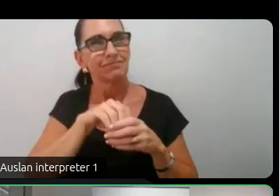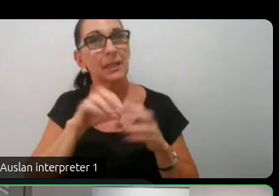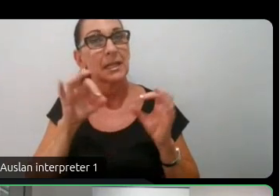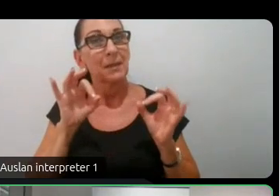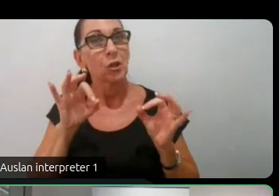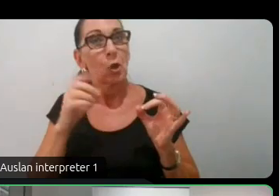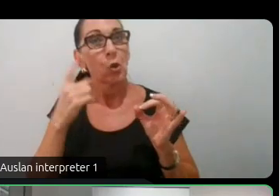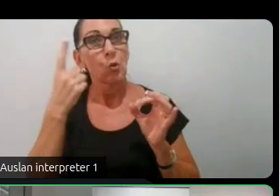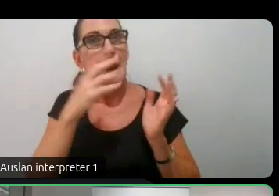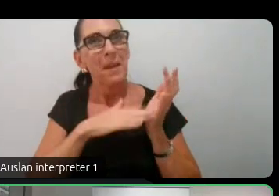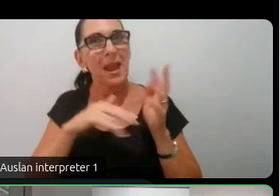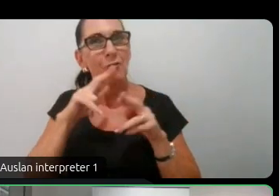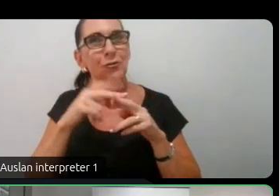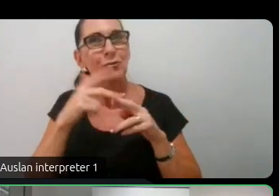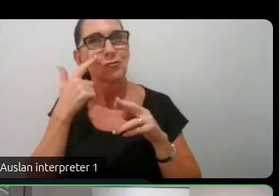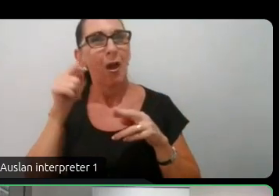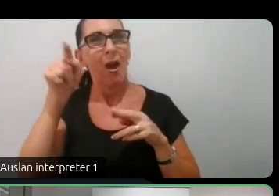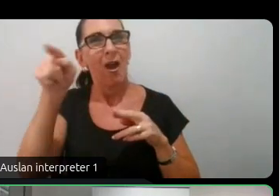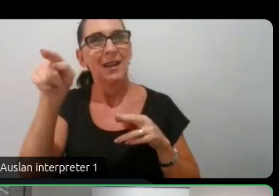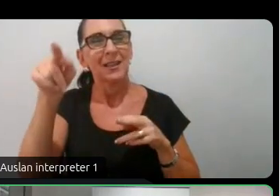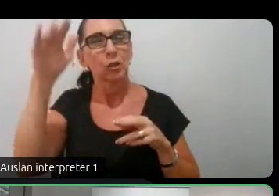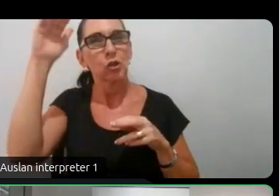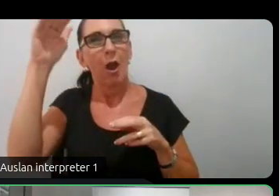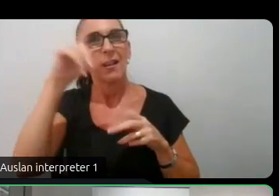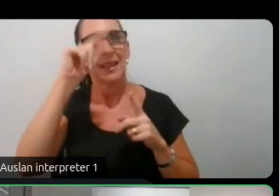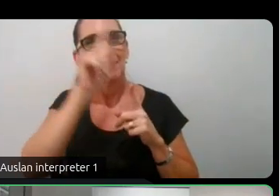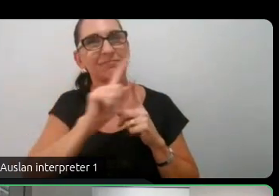to get their child into like a still sort of support independent living and out of